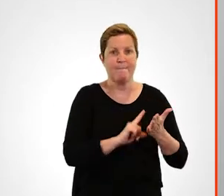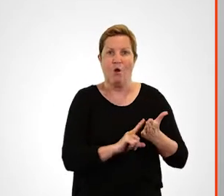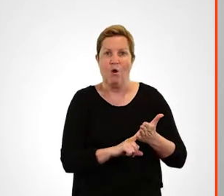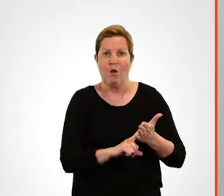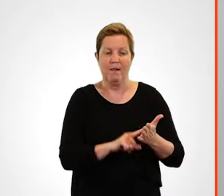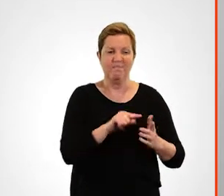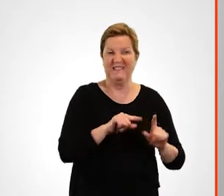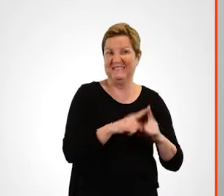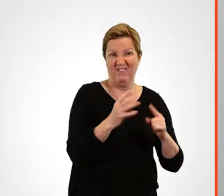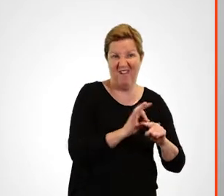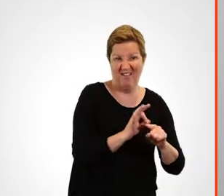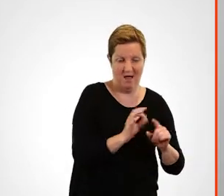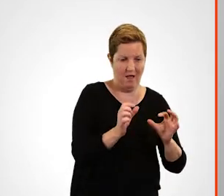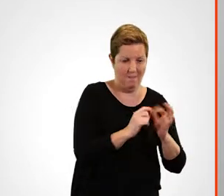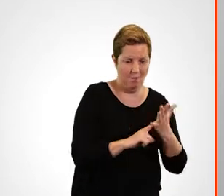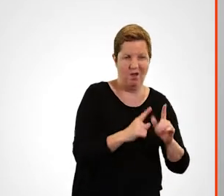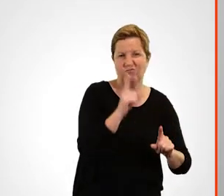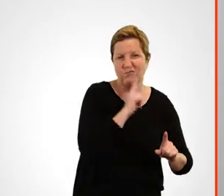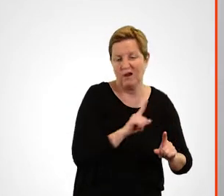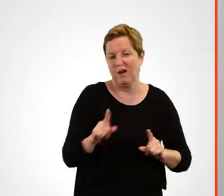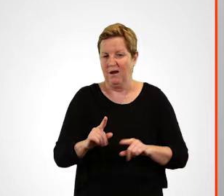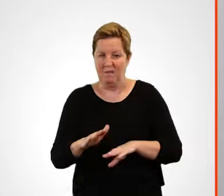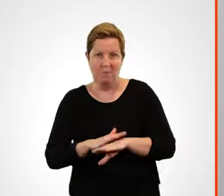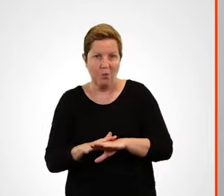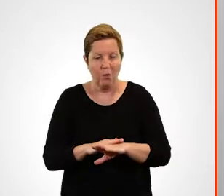It was written in different colours, it was written in different print.